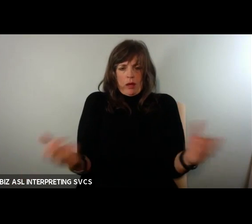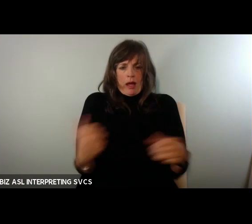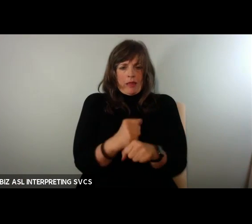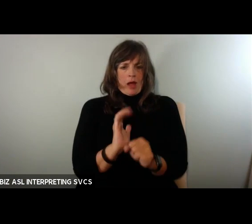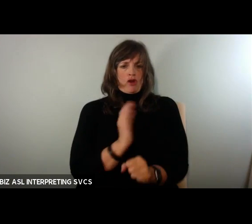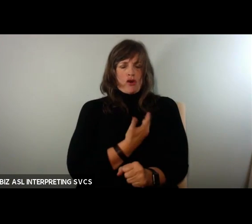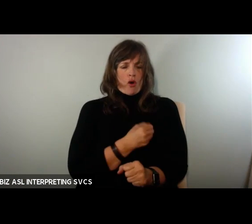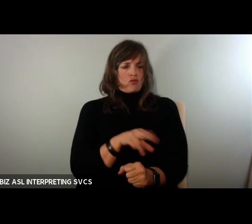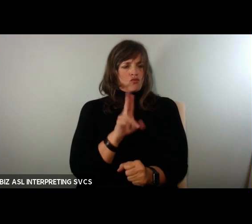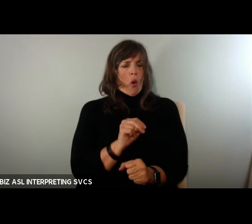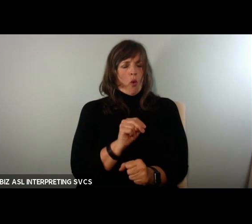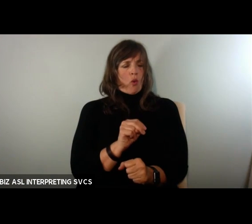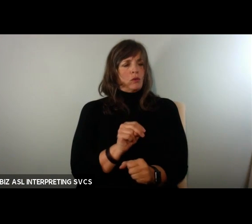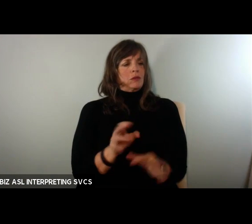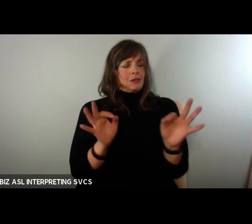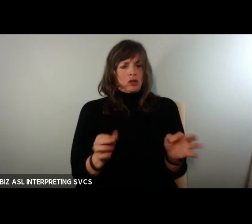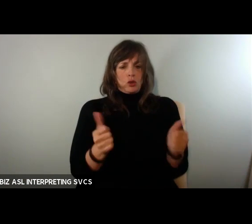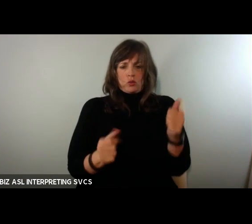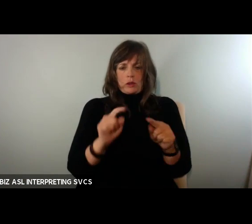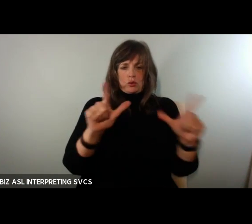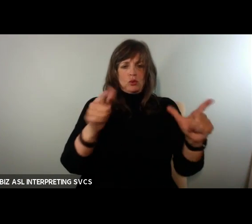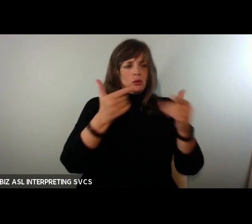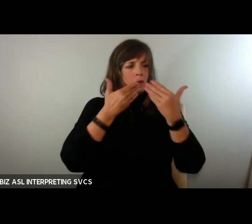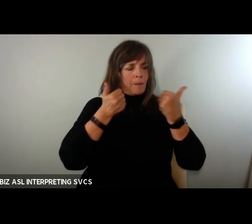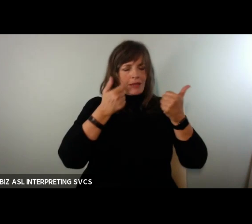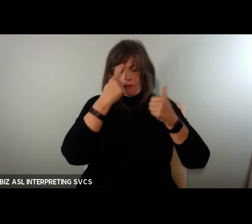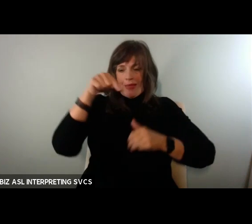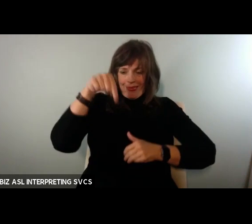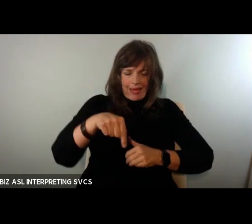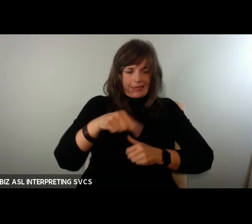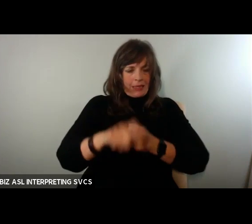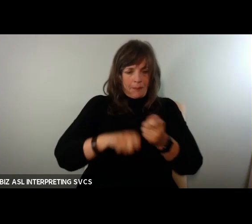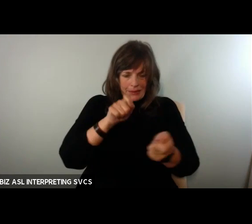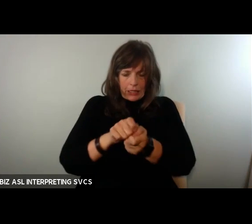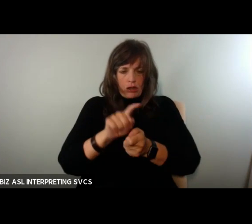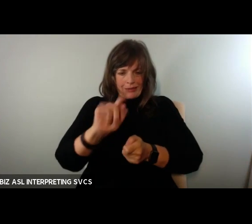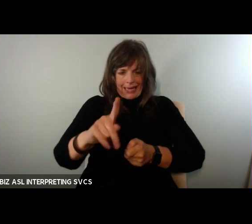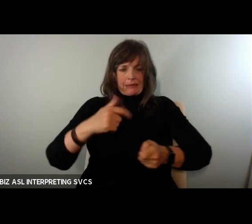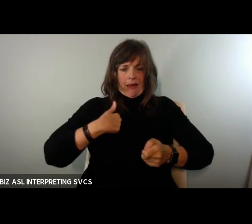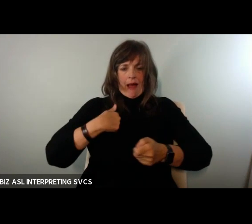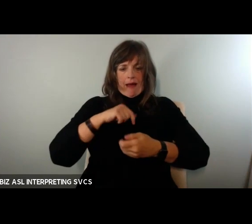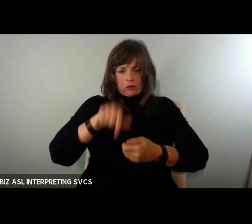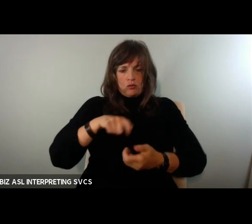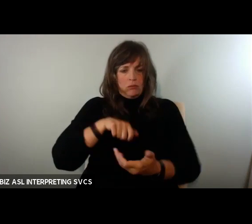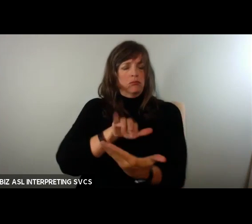about which tools are best for our particular tasks, and also to advocate for and support our colleagues